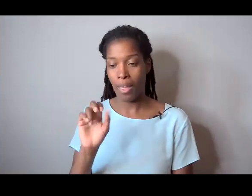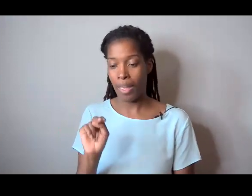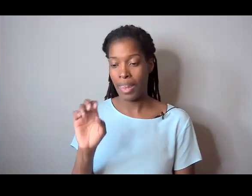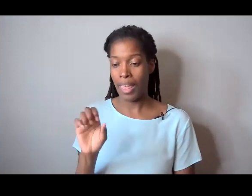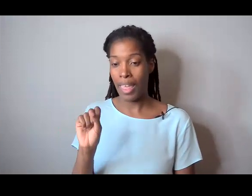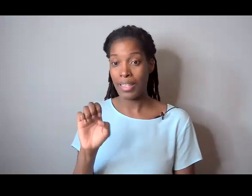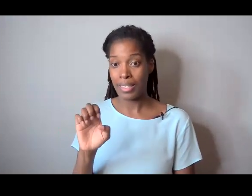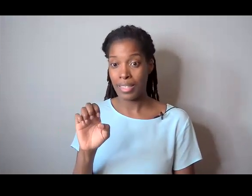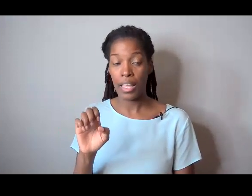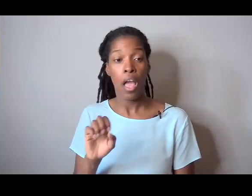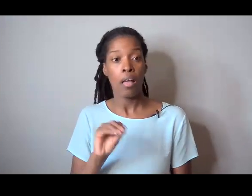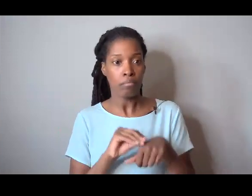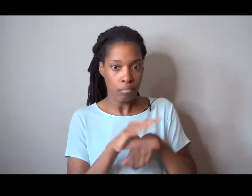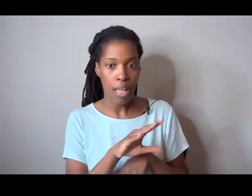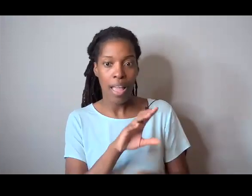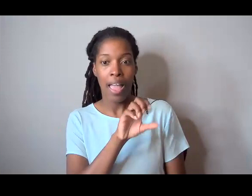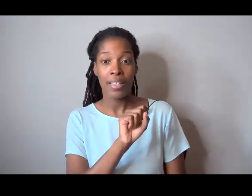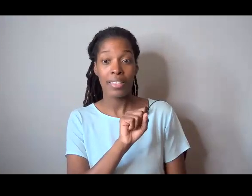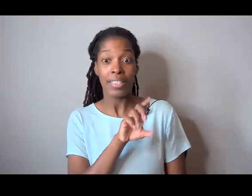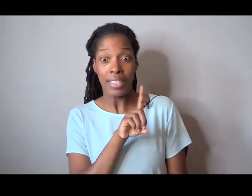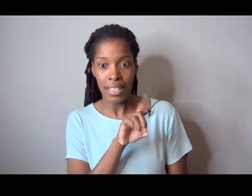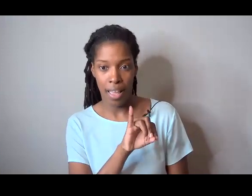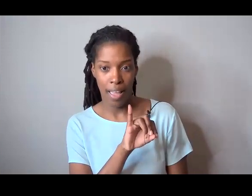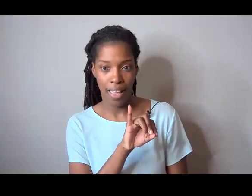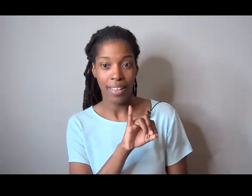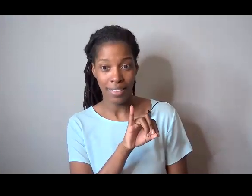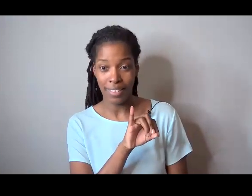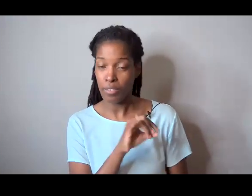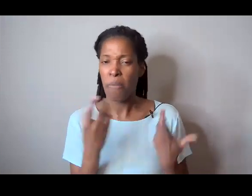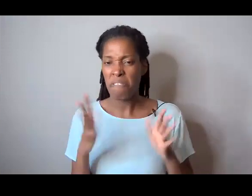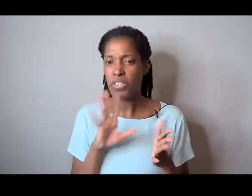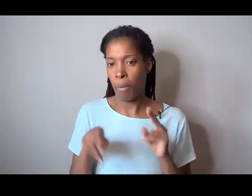You can access all of those webinars on the disability small business hub website